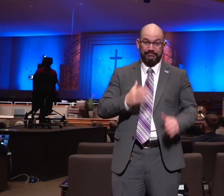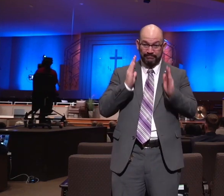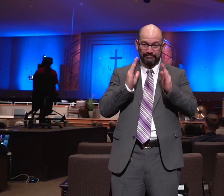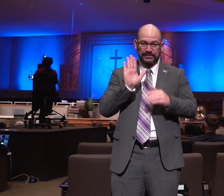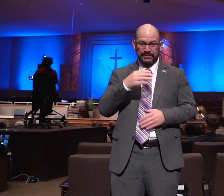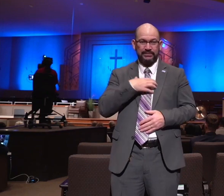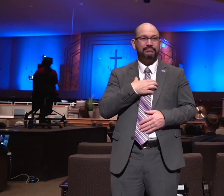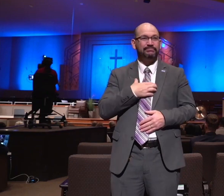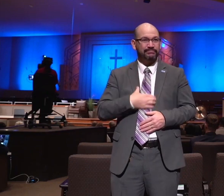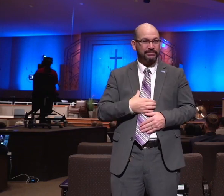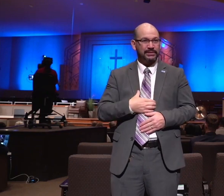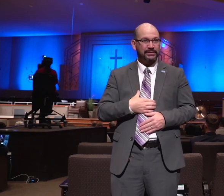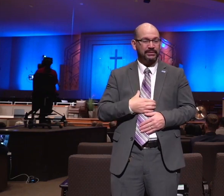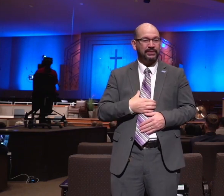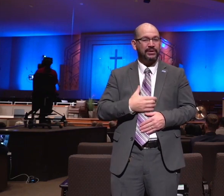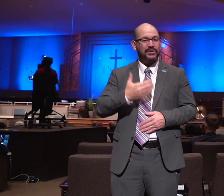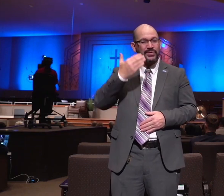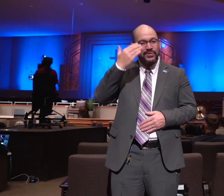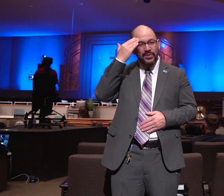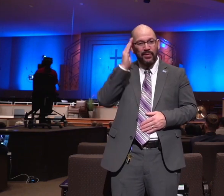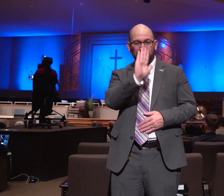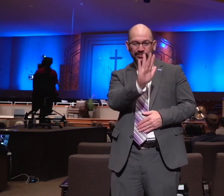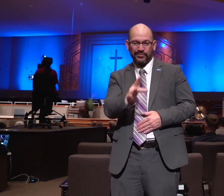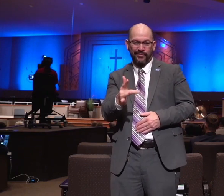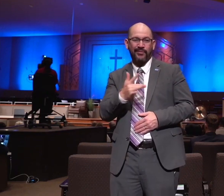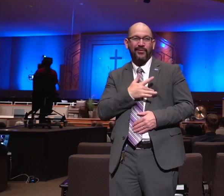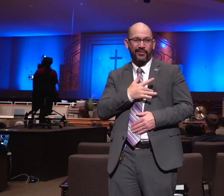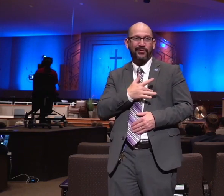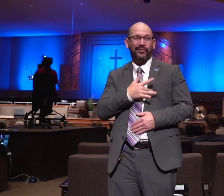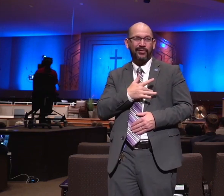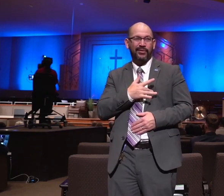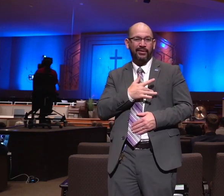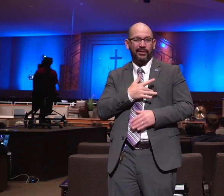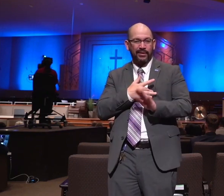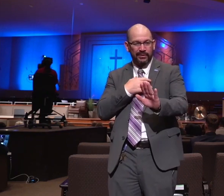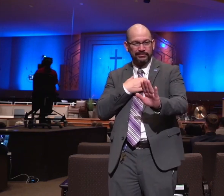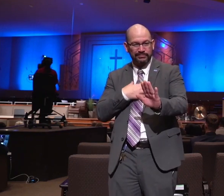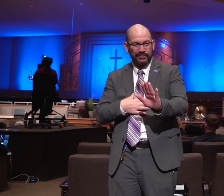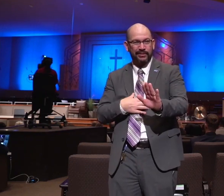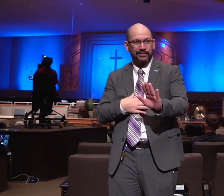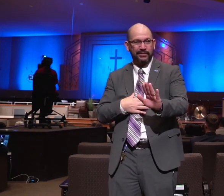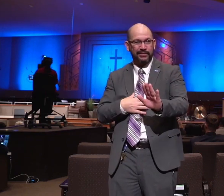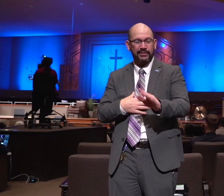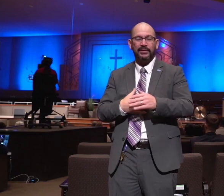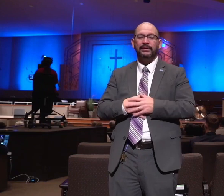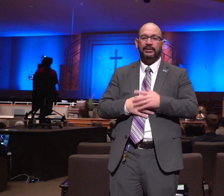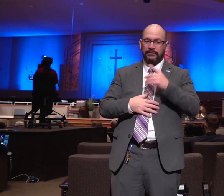leader to know their heart